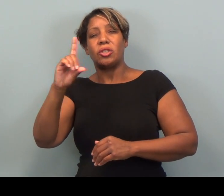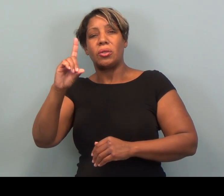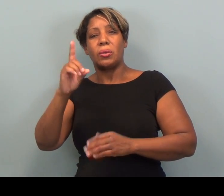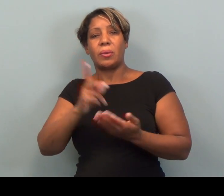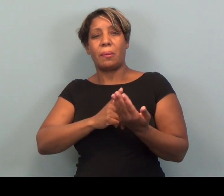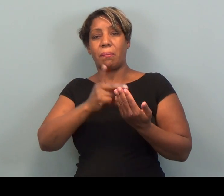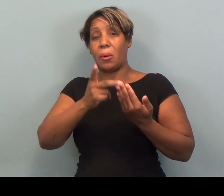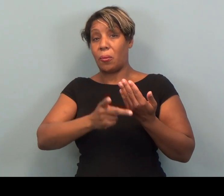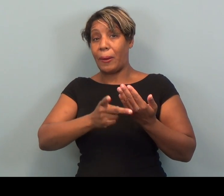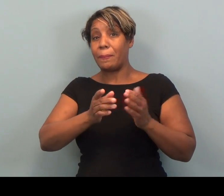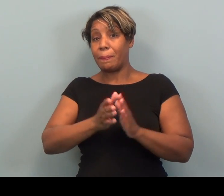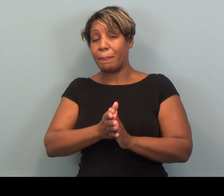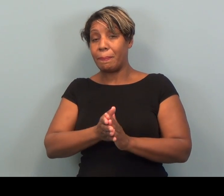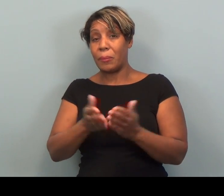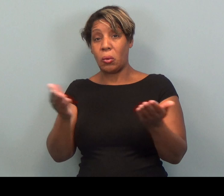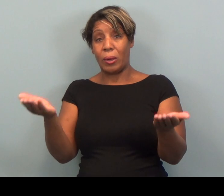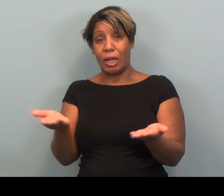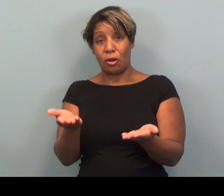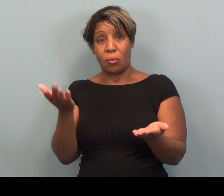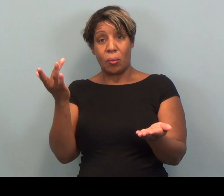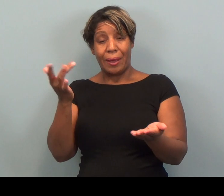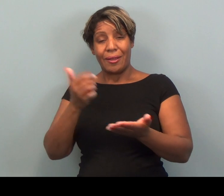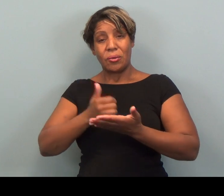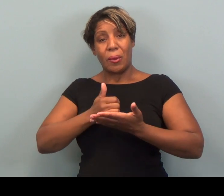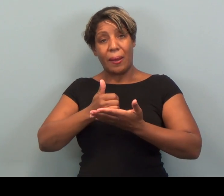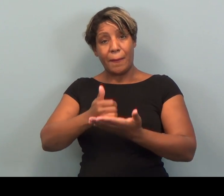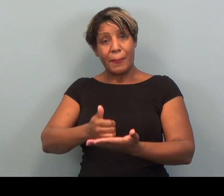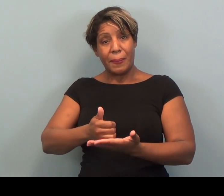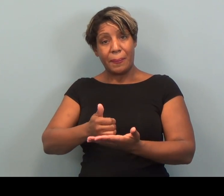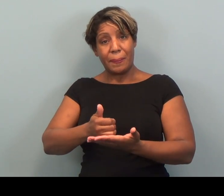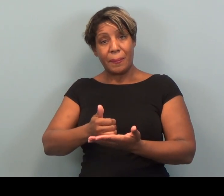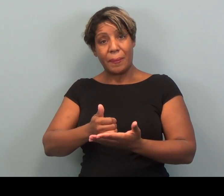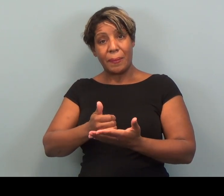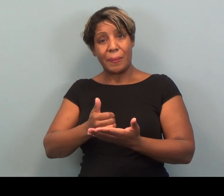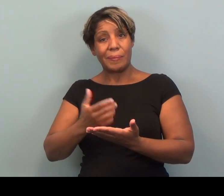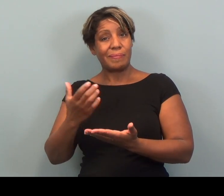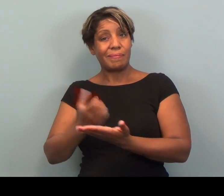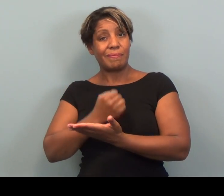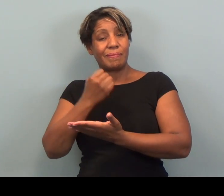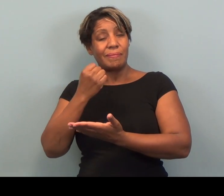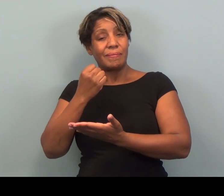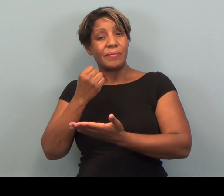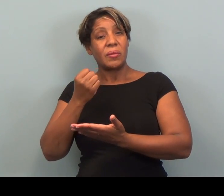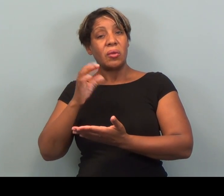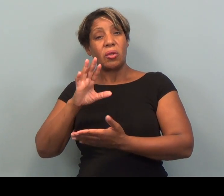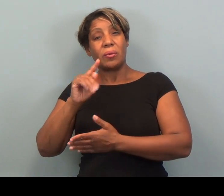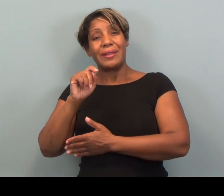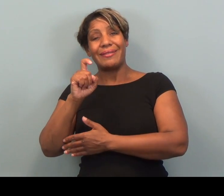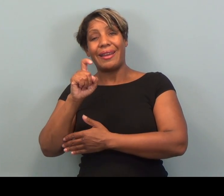and we are here to help you leverage your tax refund